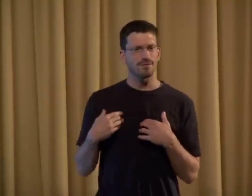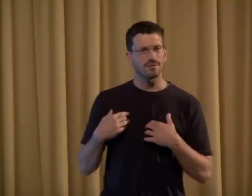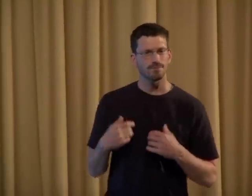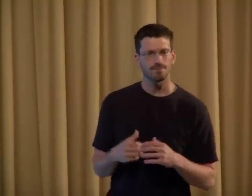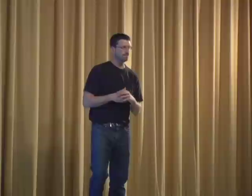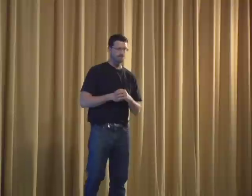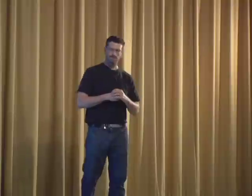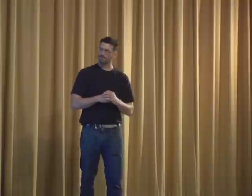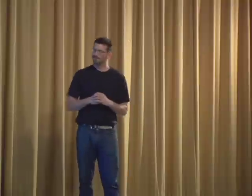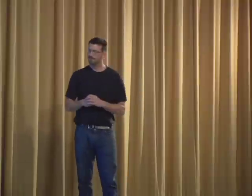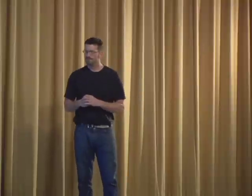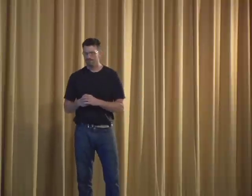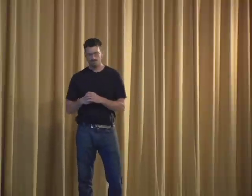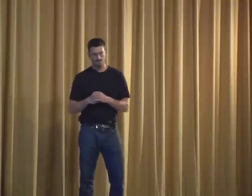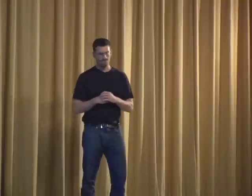Just enjoy it, he was saying, in this brief time we have.